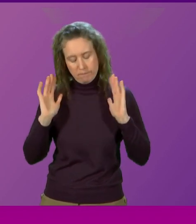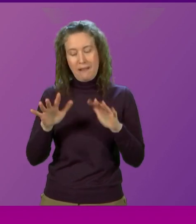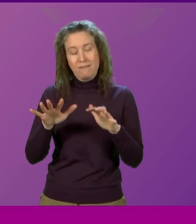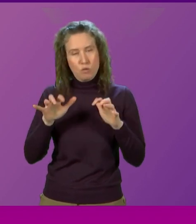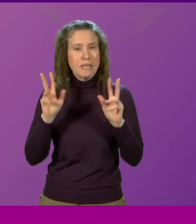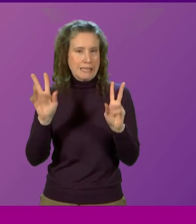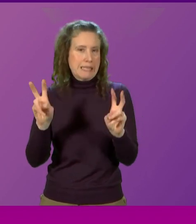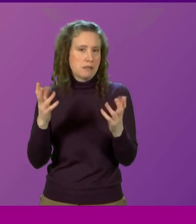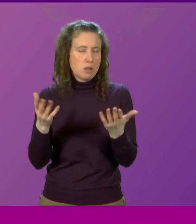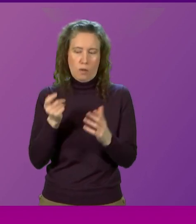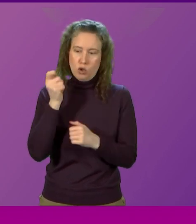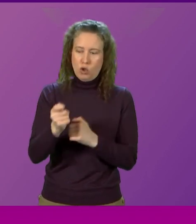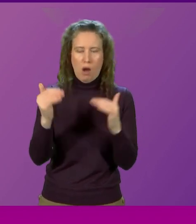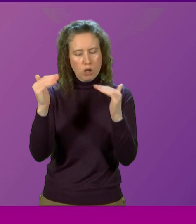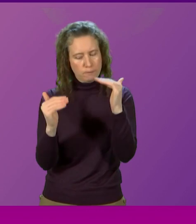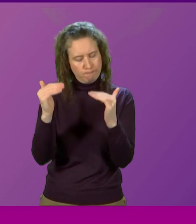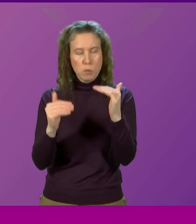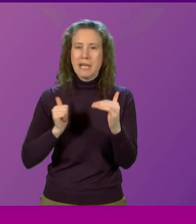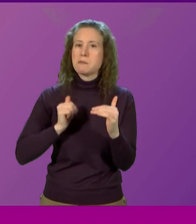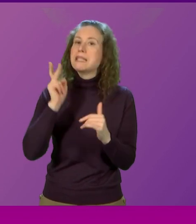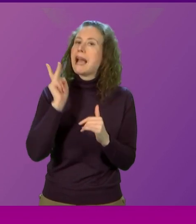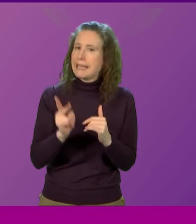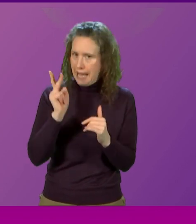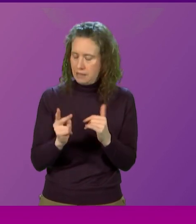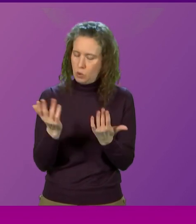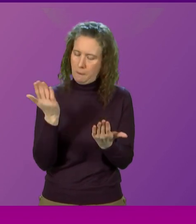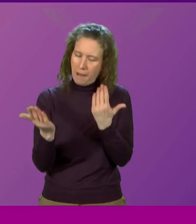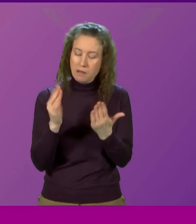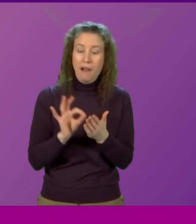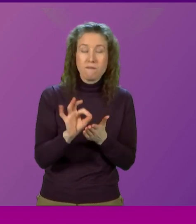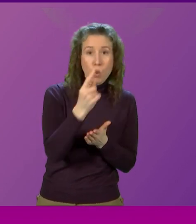we expect it to take a proportionate position again, balancing affordability with critical